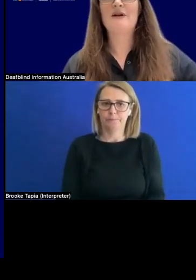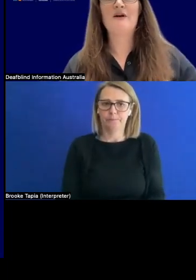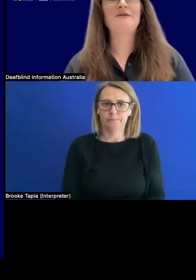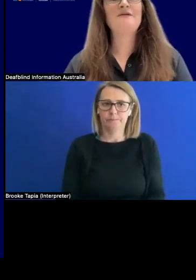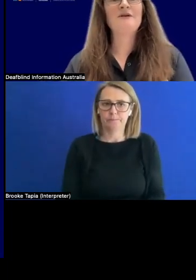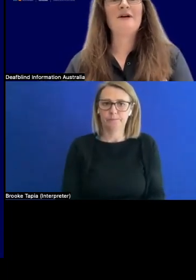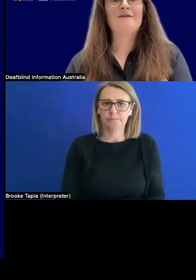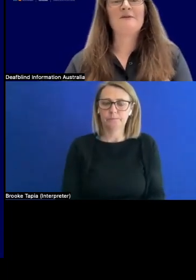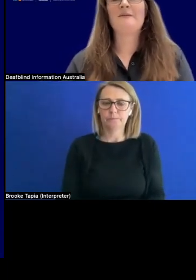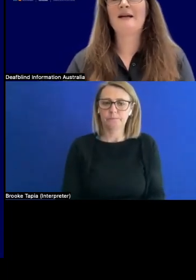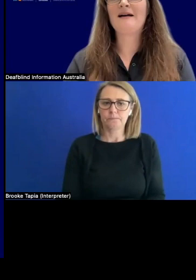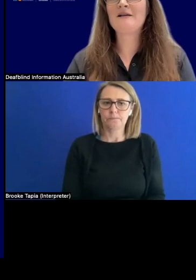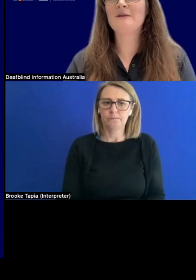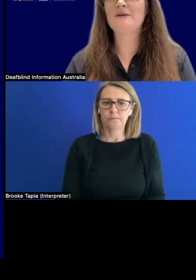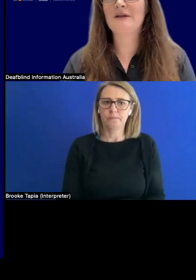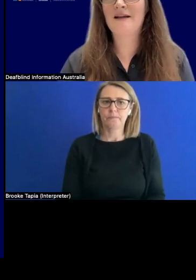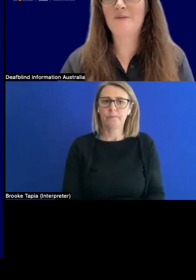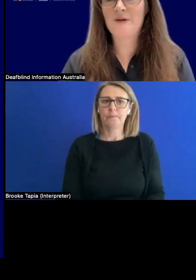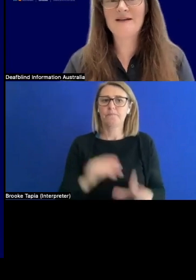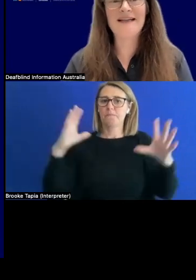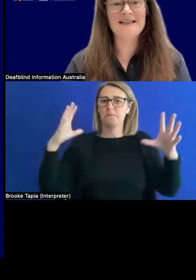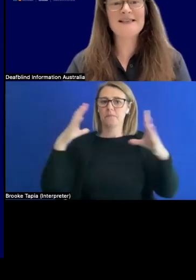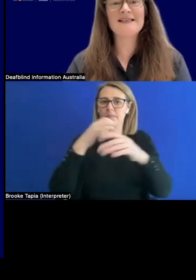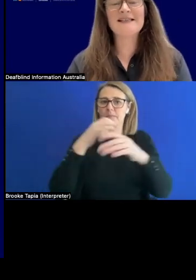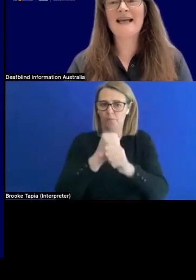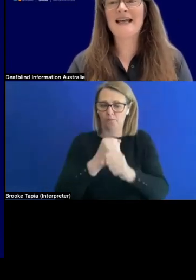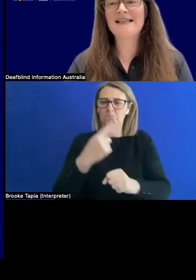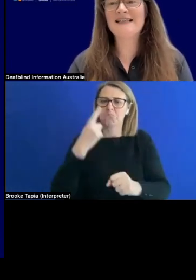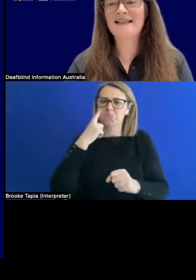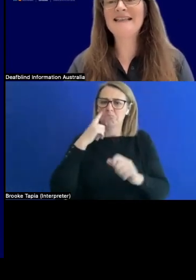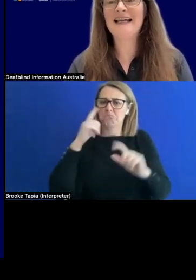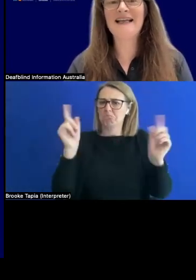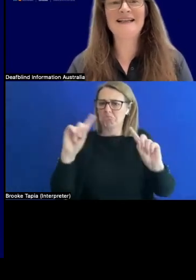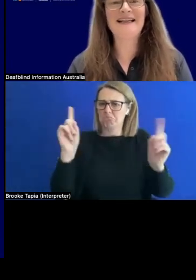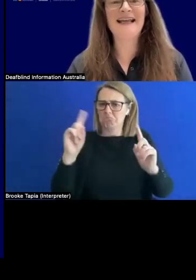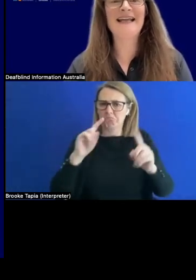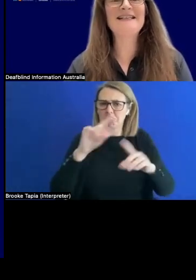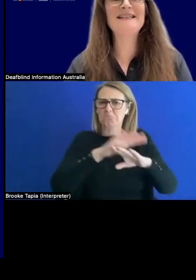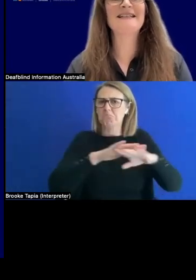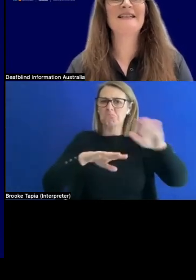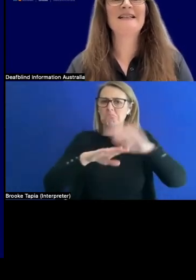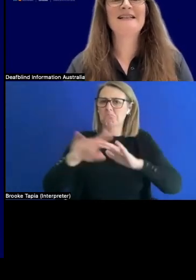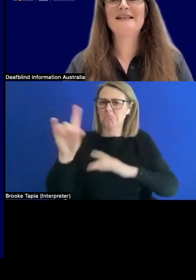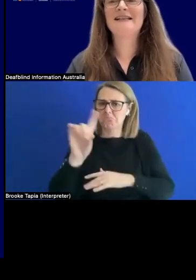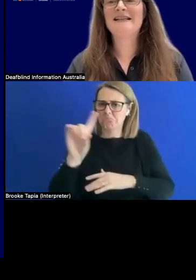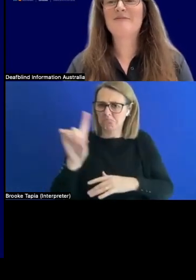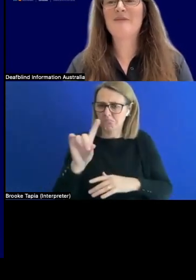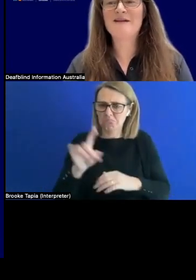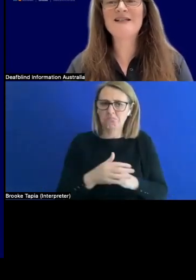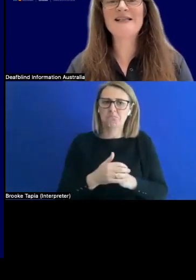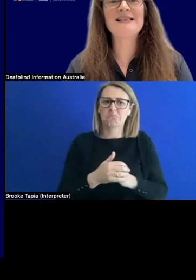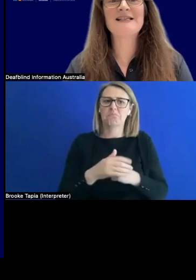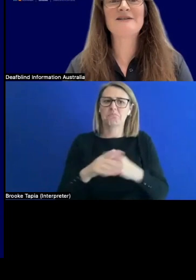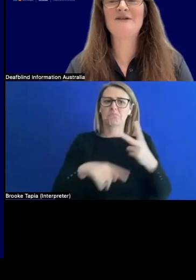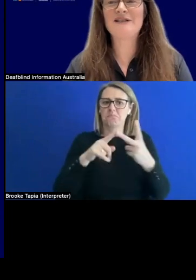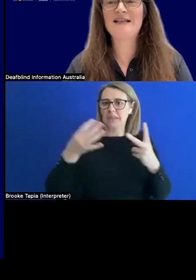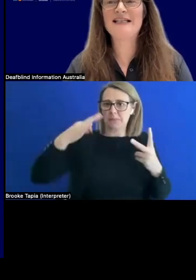An overview of the webinar. We will look at what is exactly hand under hand, the benefits of using